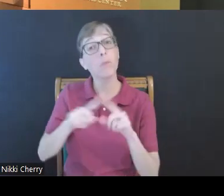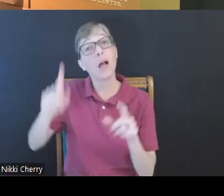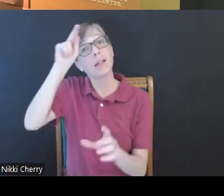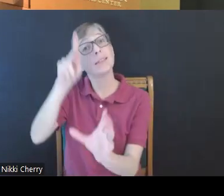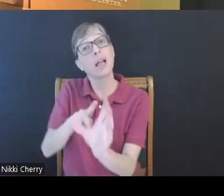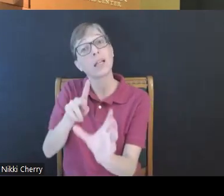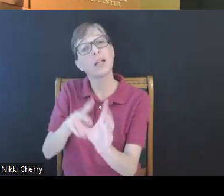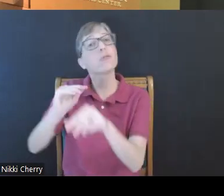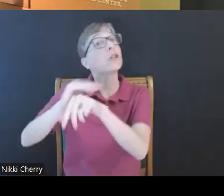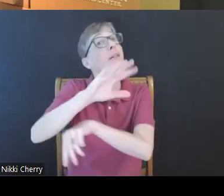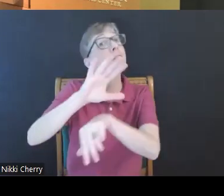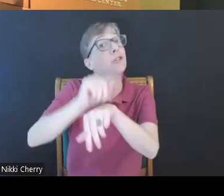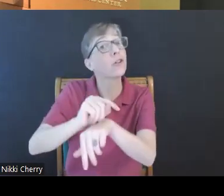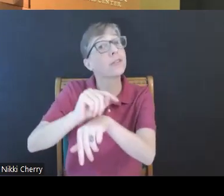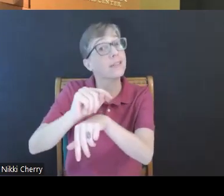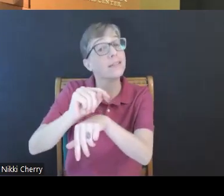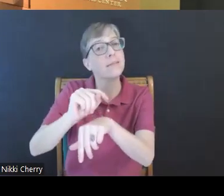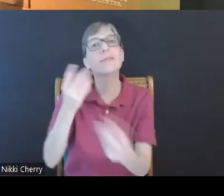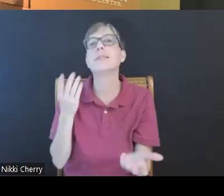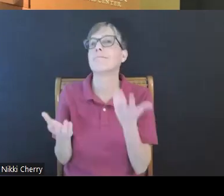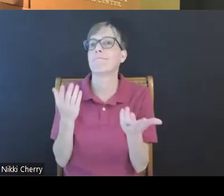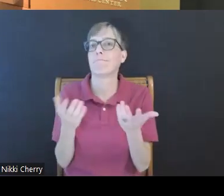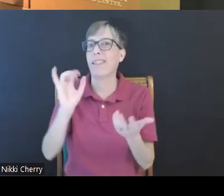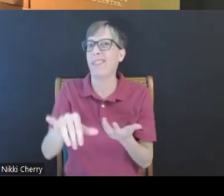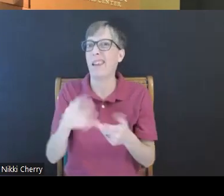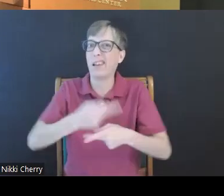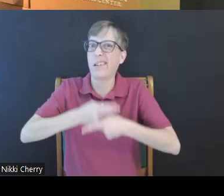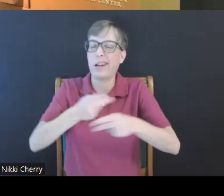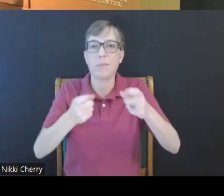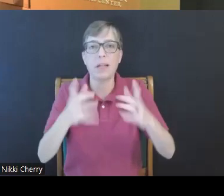and what would we do with this care manager what would they do so we said we'll teach them